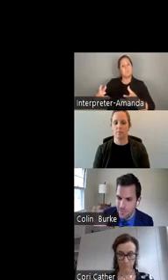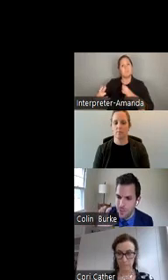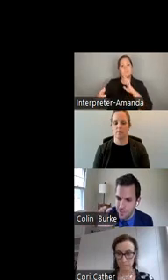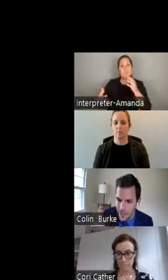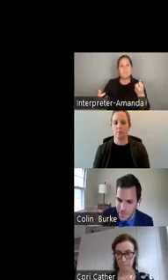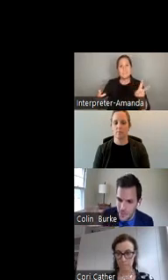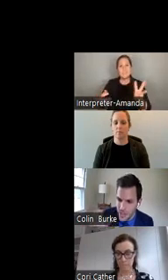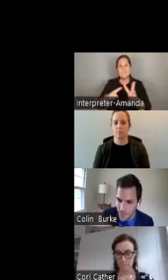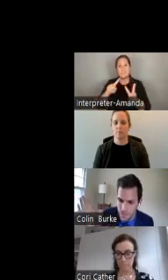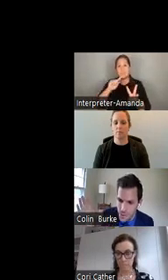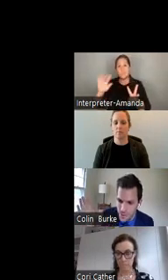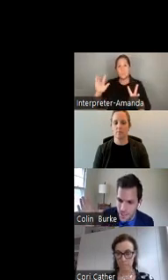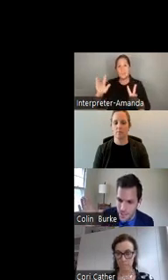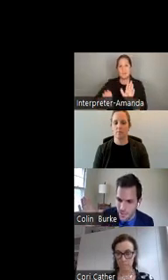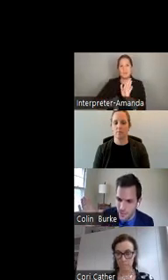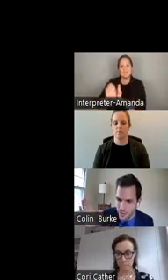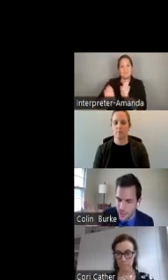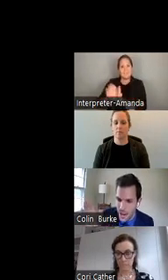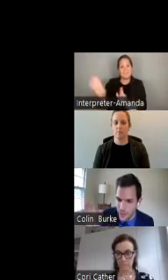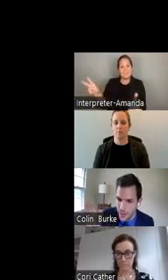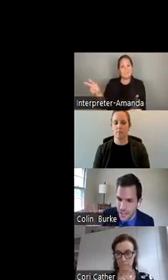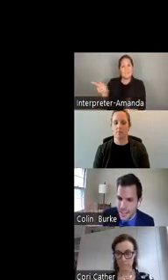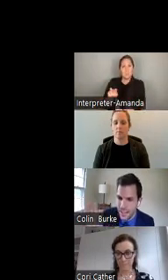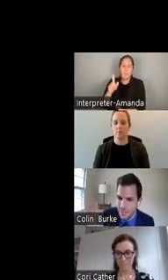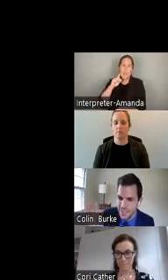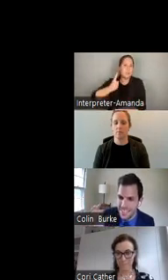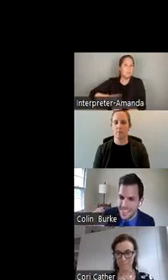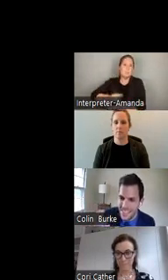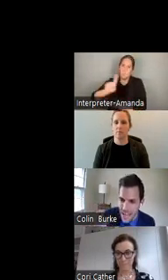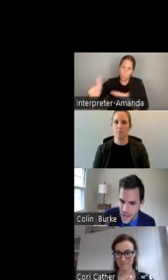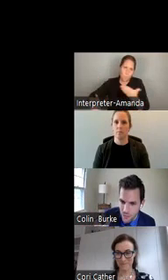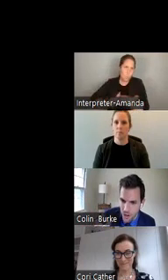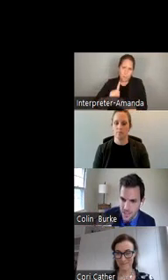from a developmental standpoint which we could talk about for another hour the desire for